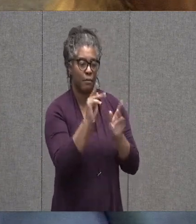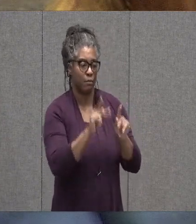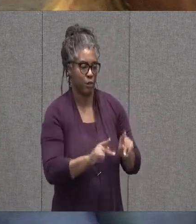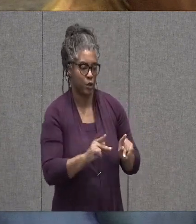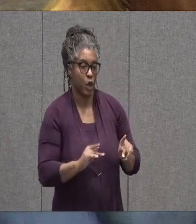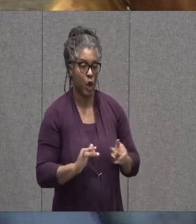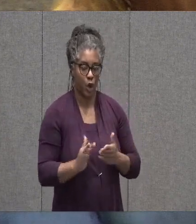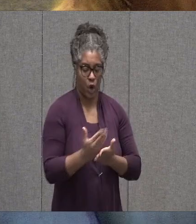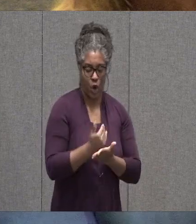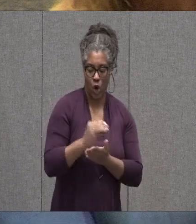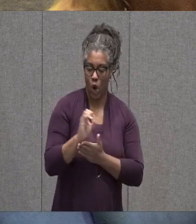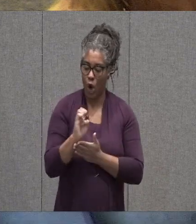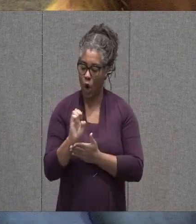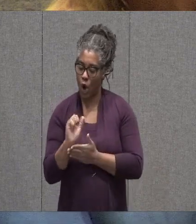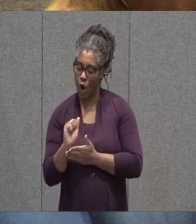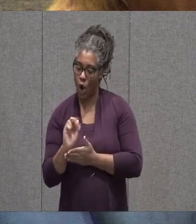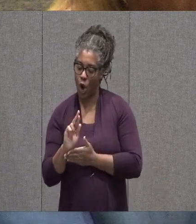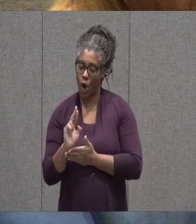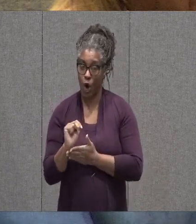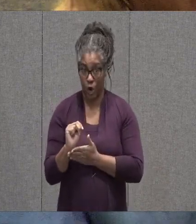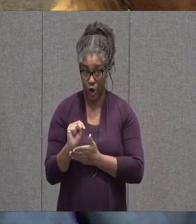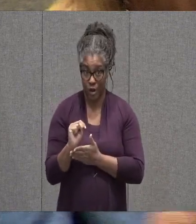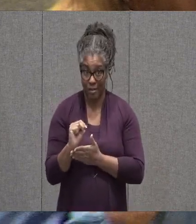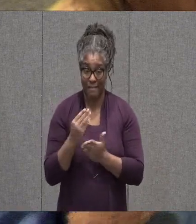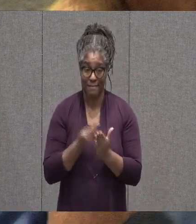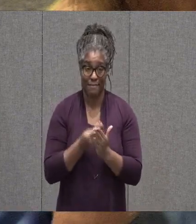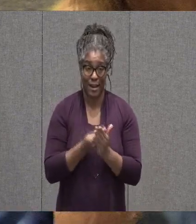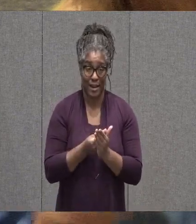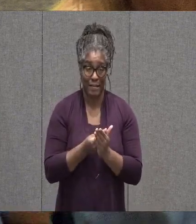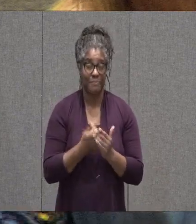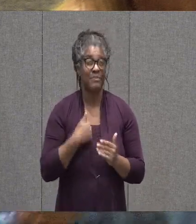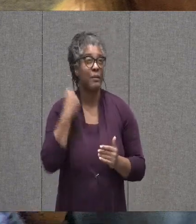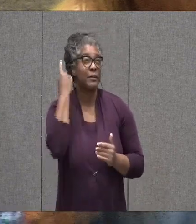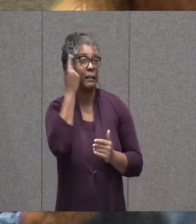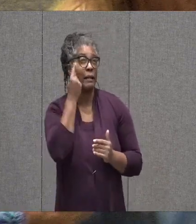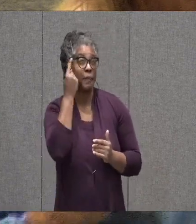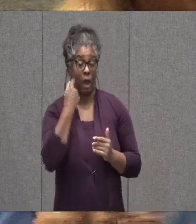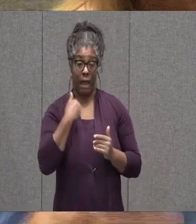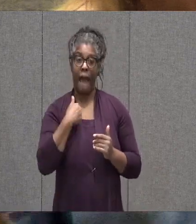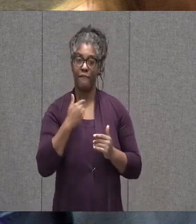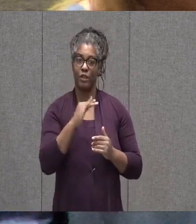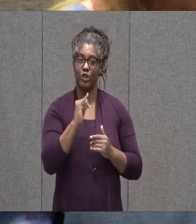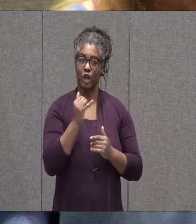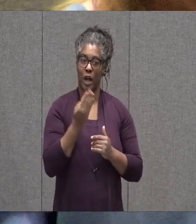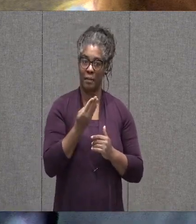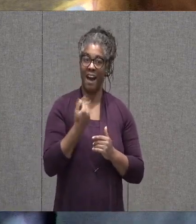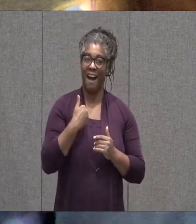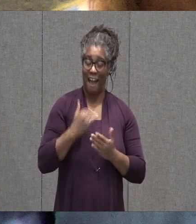So, thinking about that, I have a job. I earn money by getting to be here.